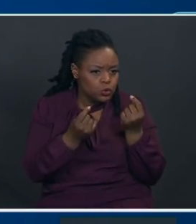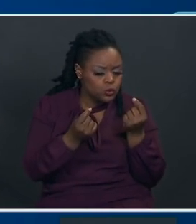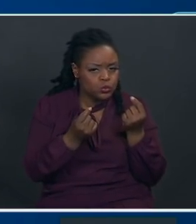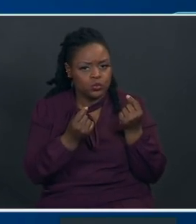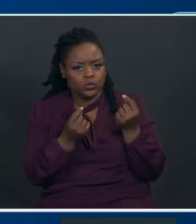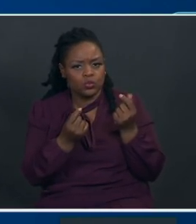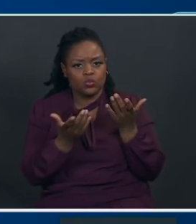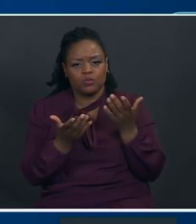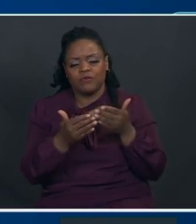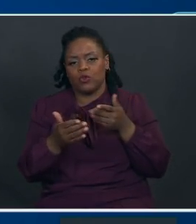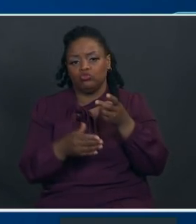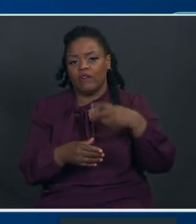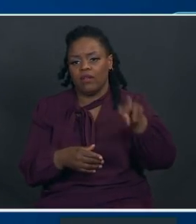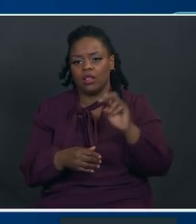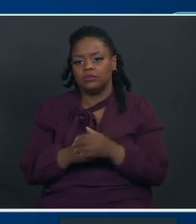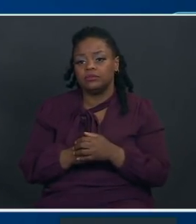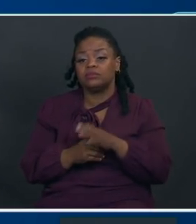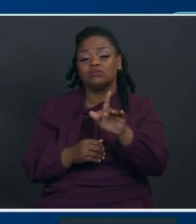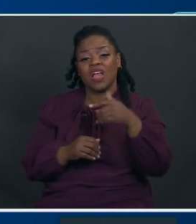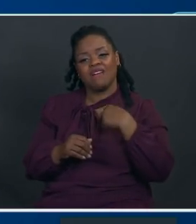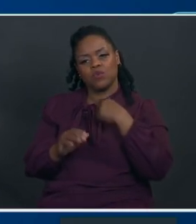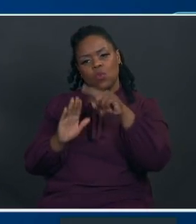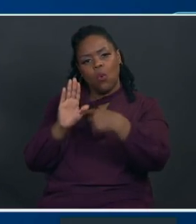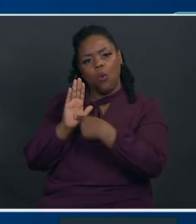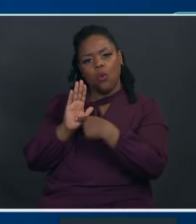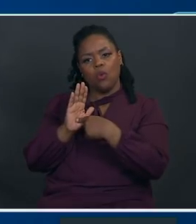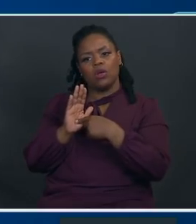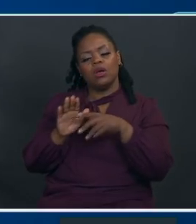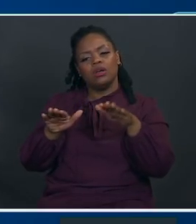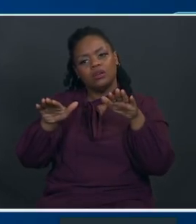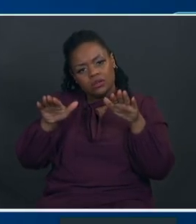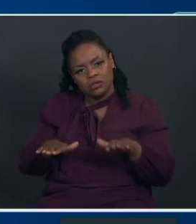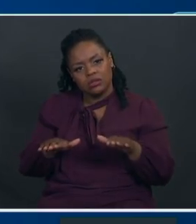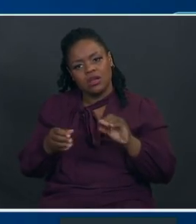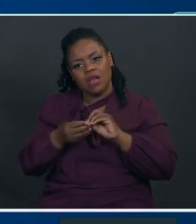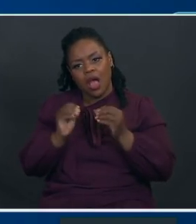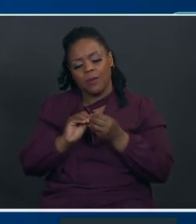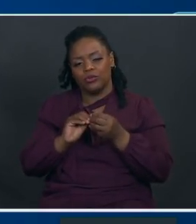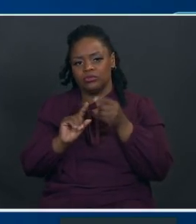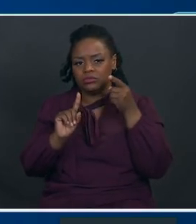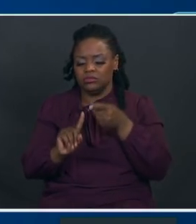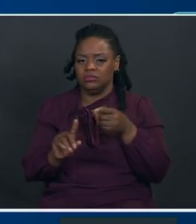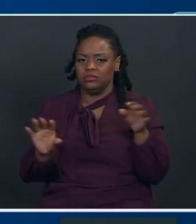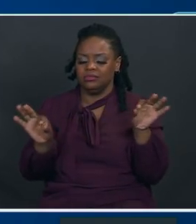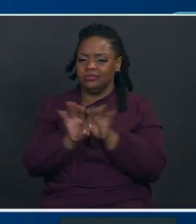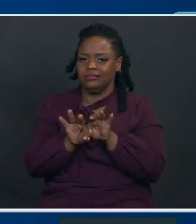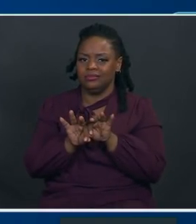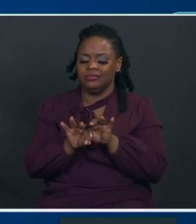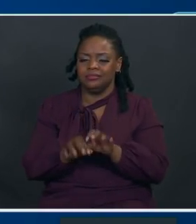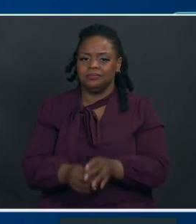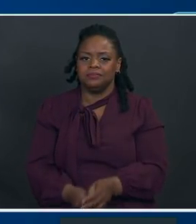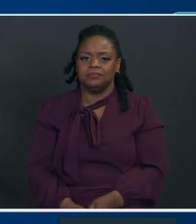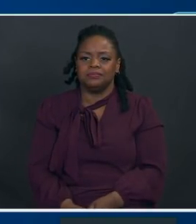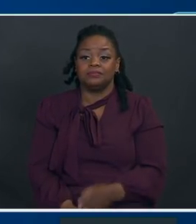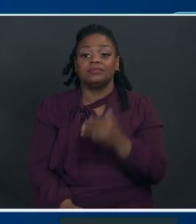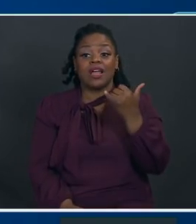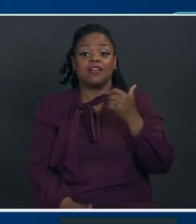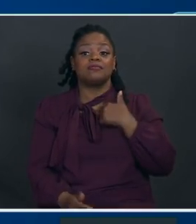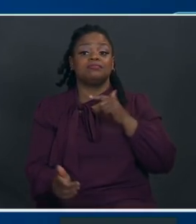by simply taking these actions. Thank you. I will now turn it over to Dr. Fauci, who will share some scientific updates.